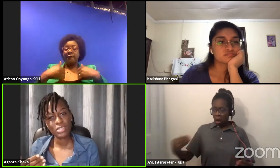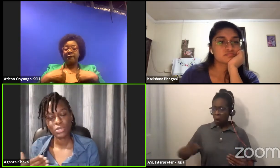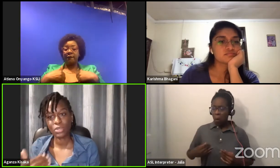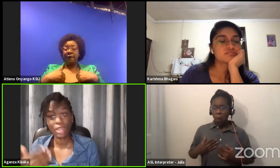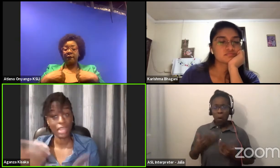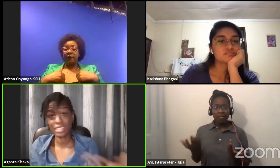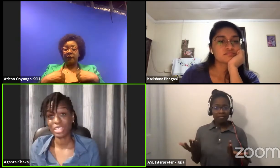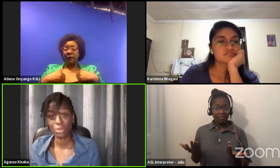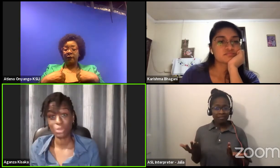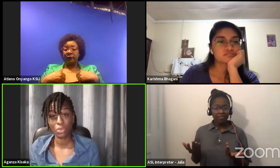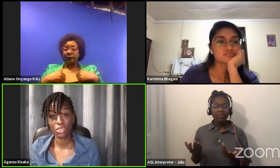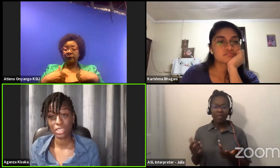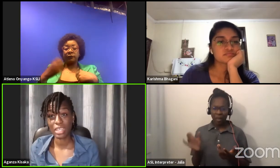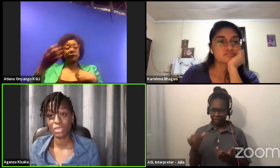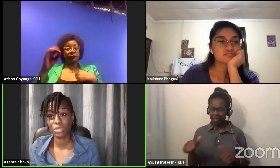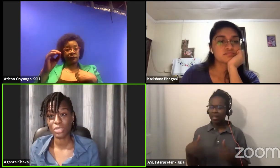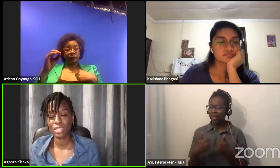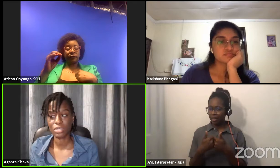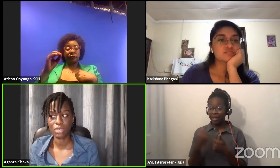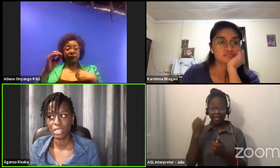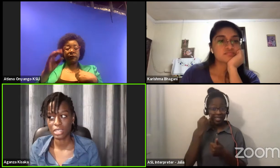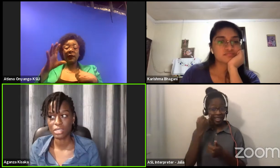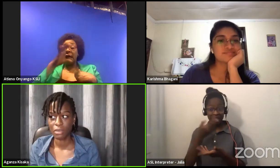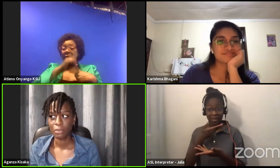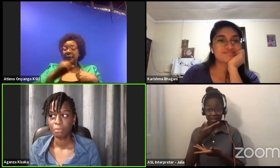So I guess that's what we're doing now in 2020 performing